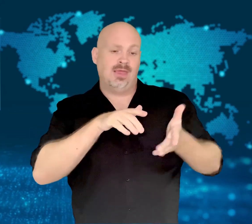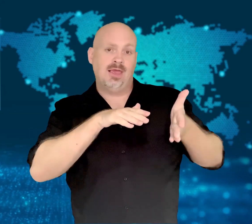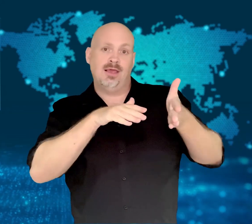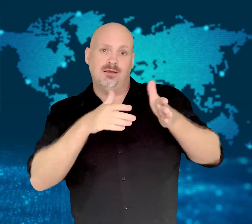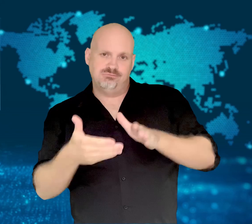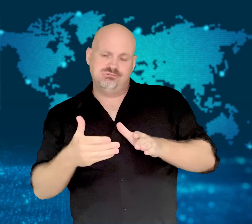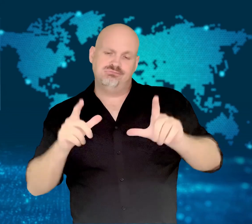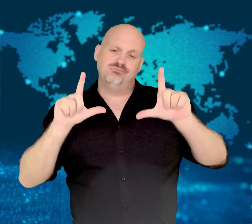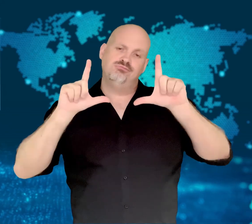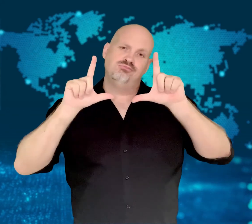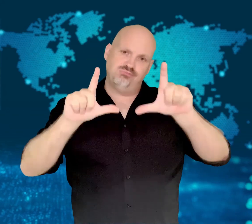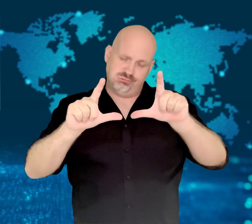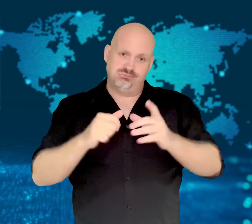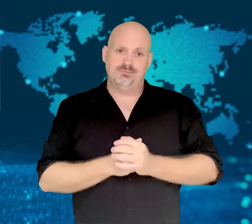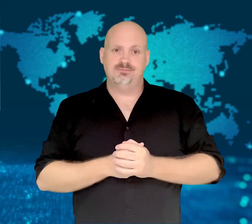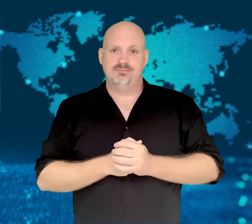Buckingham Palace.